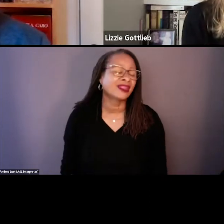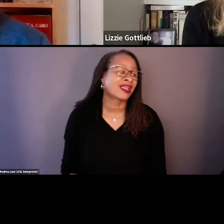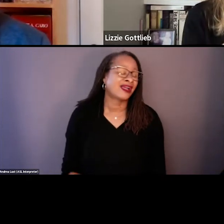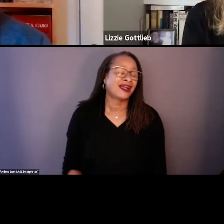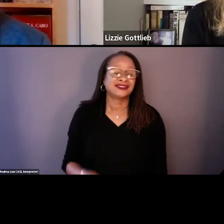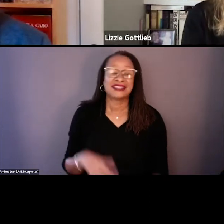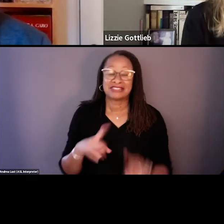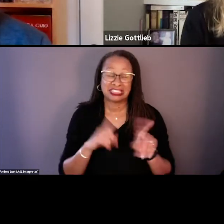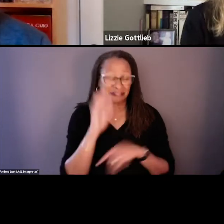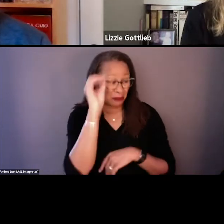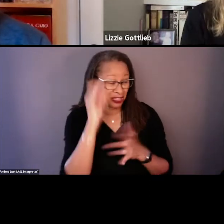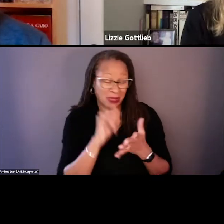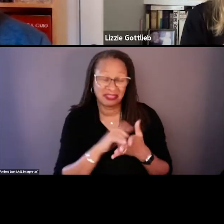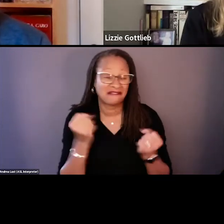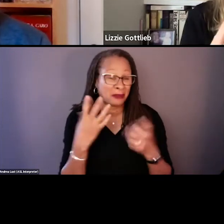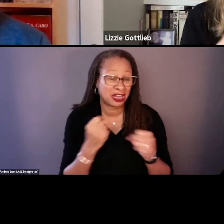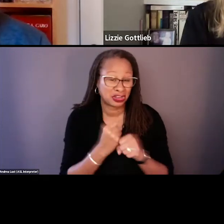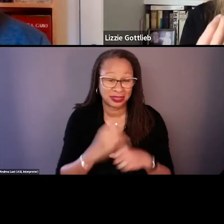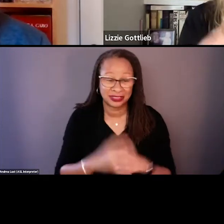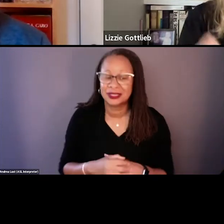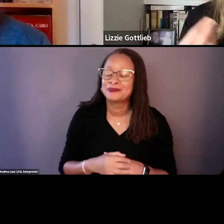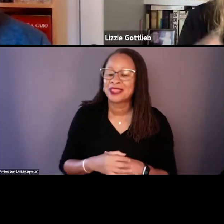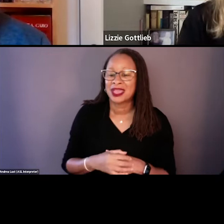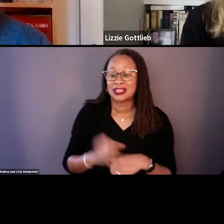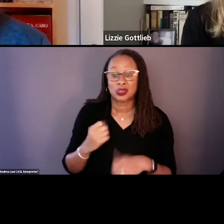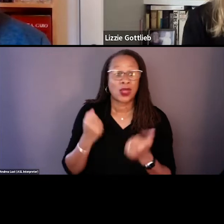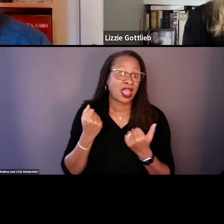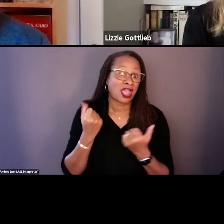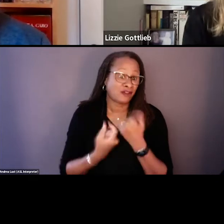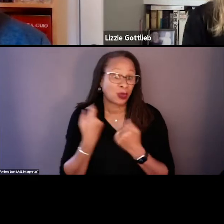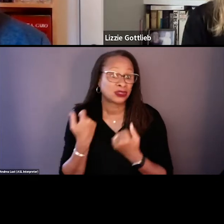Bob Caro's final volume on Lyndon Johnson, and they're not going to not fight about a semicolon